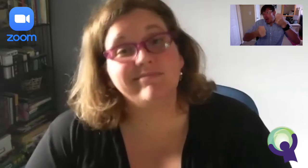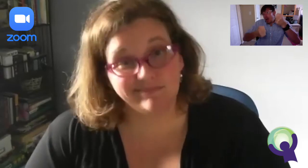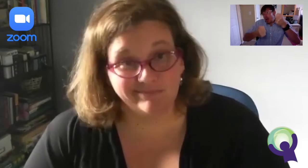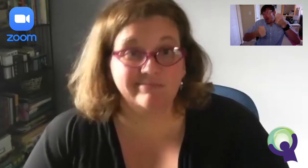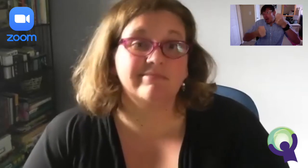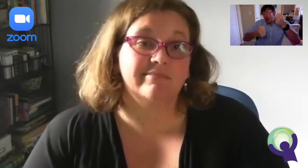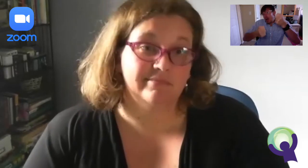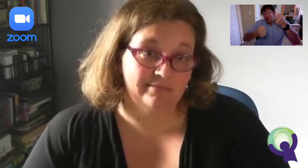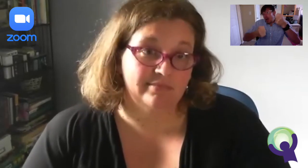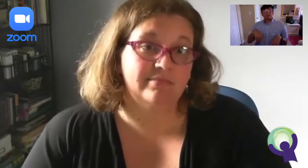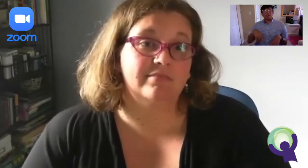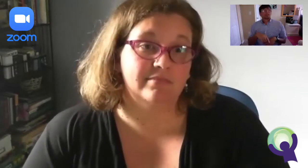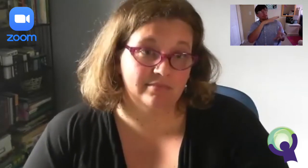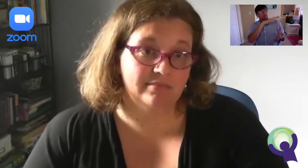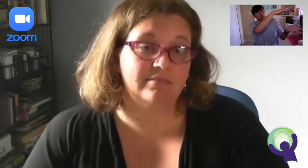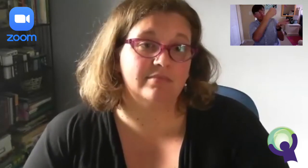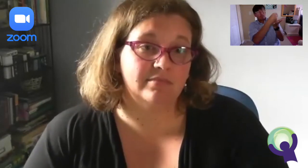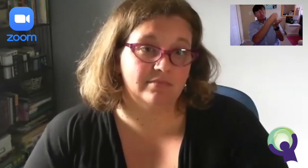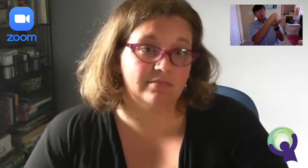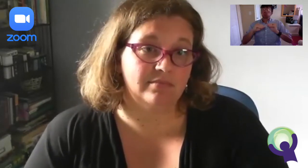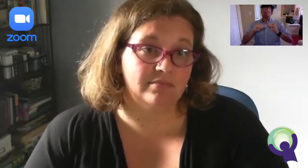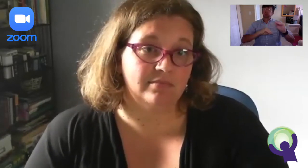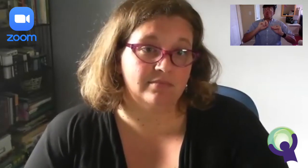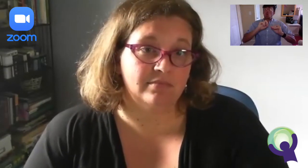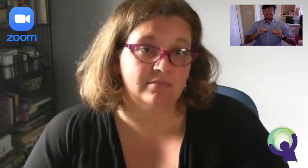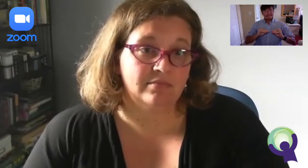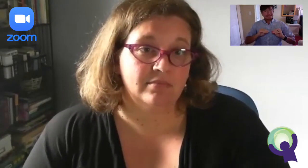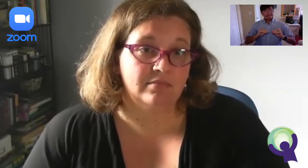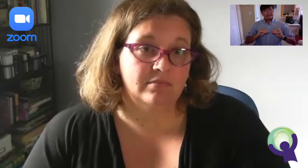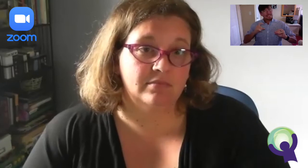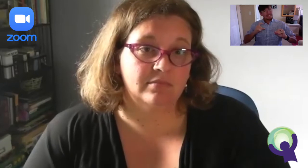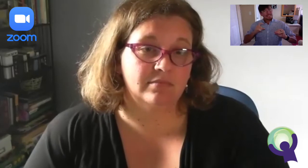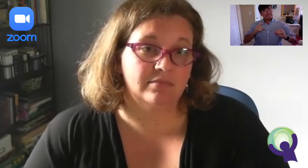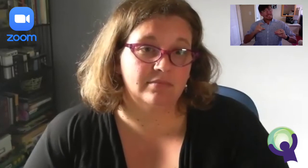learning how to budget and making sure that you